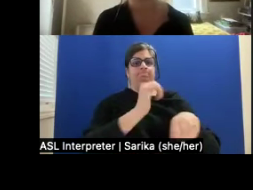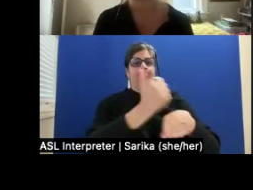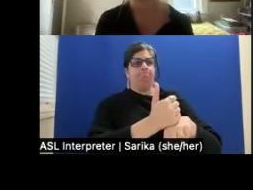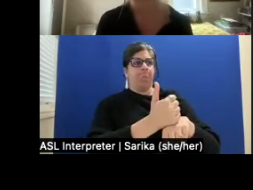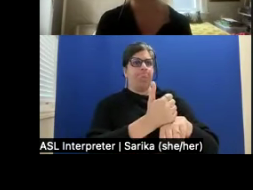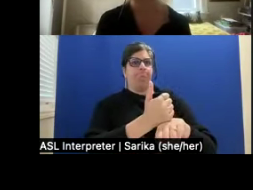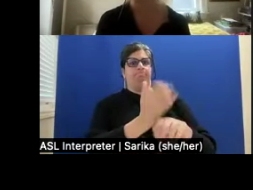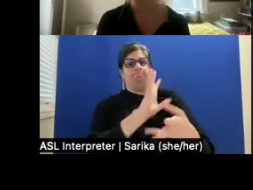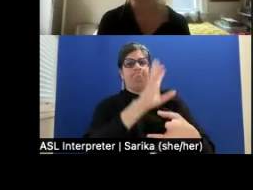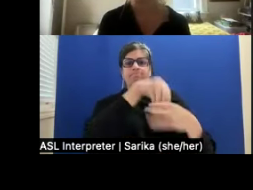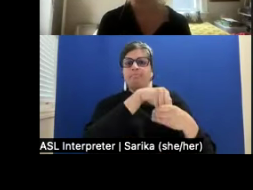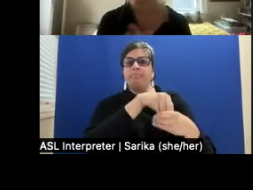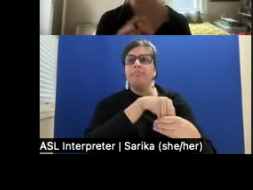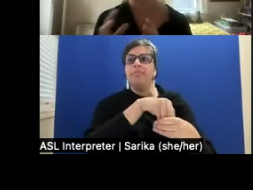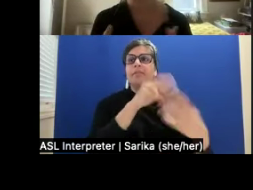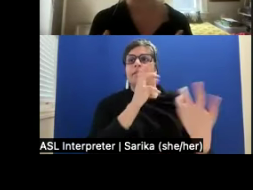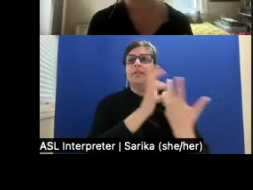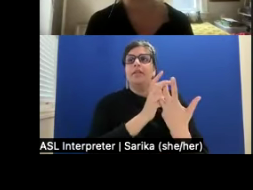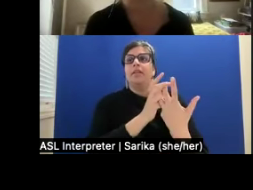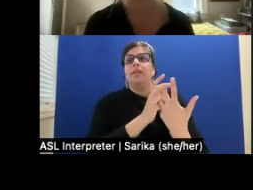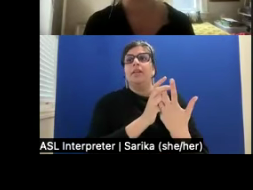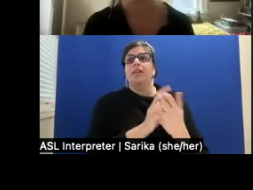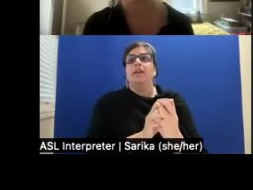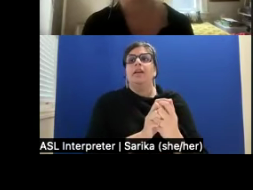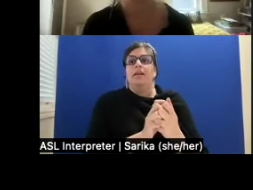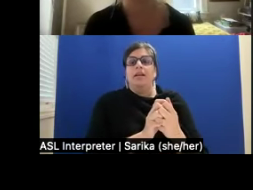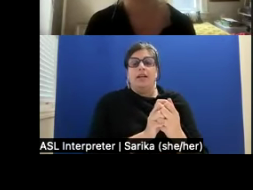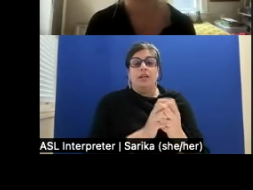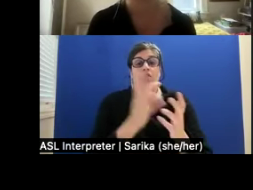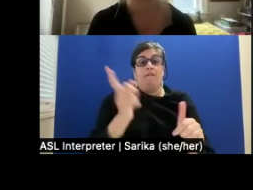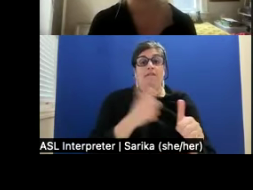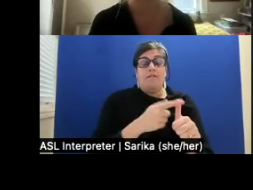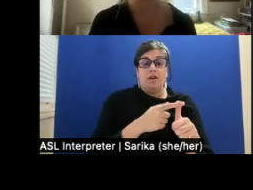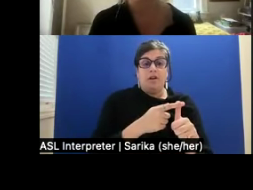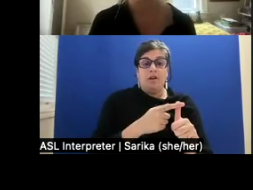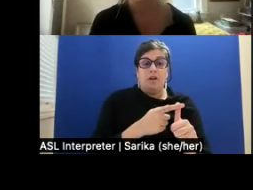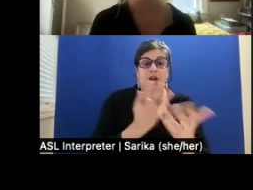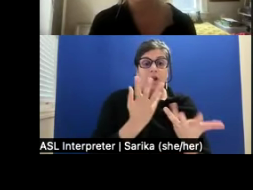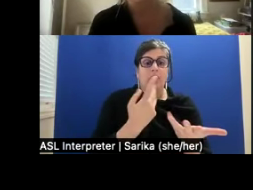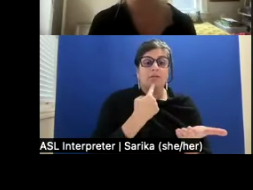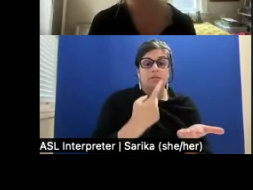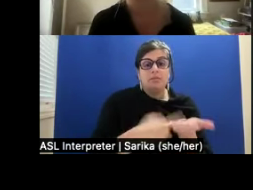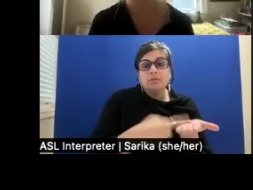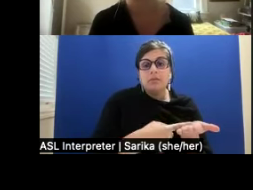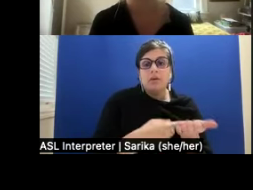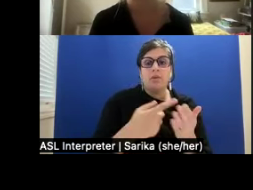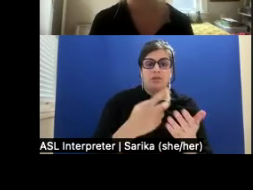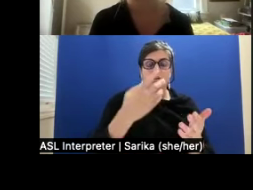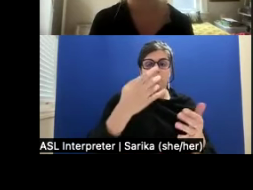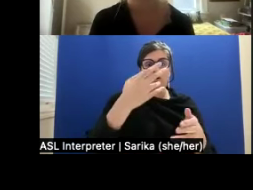And the first performance, I wanted to sort of talk about is a piece called Last Audience that took place at New York Live Arts in Manhattan.